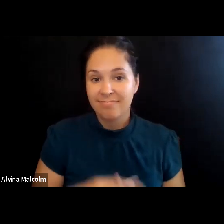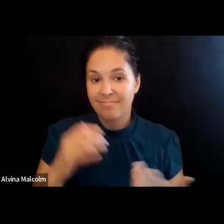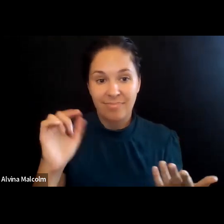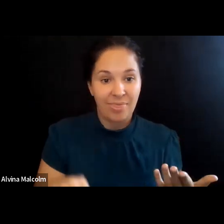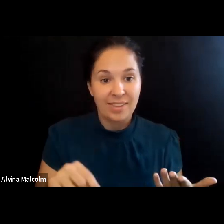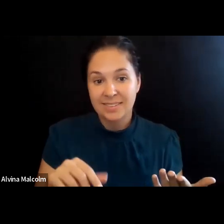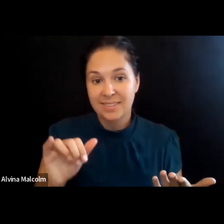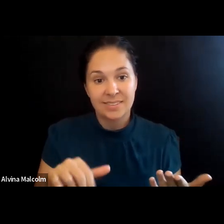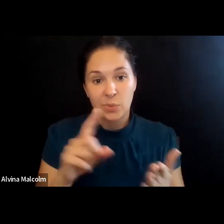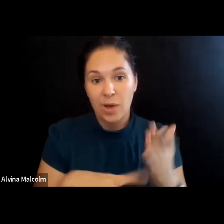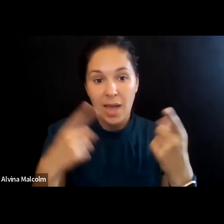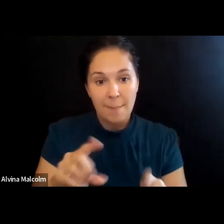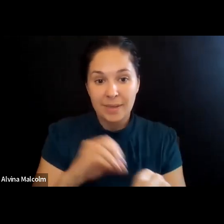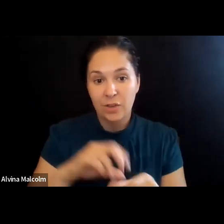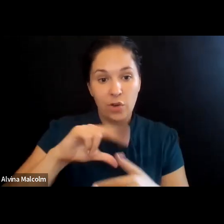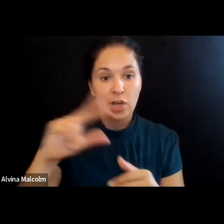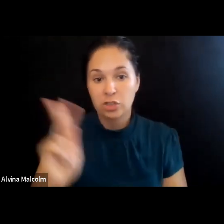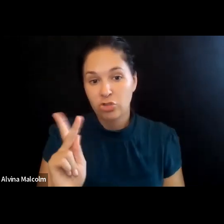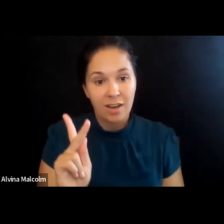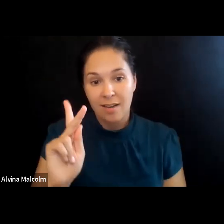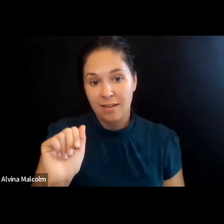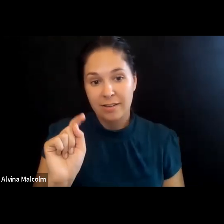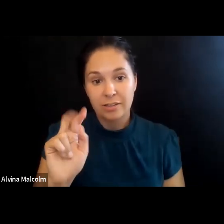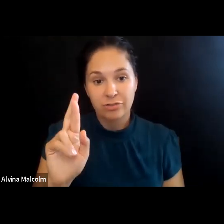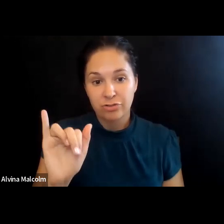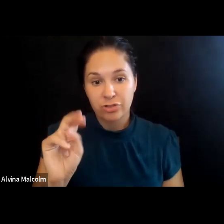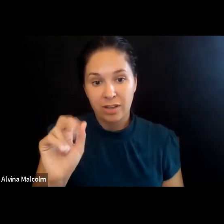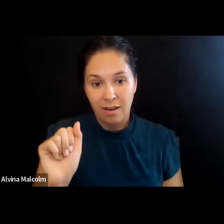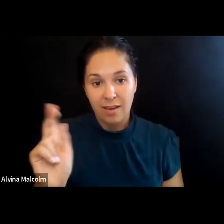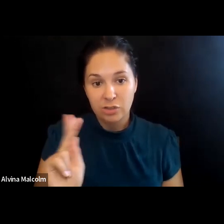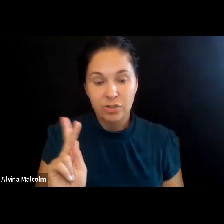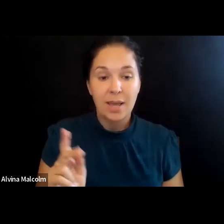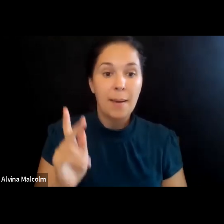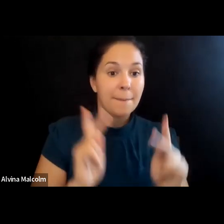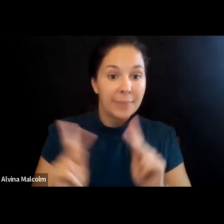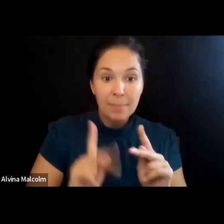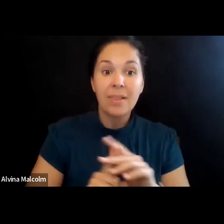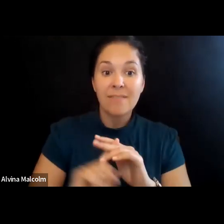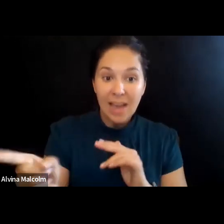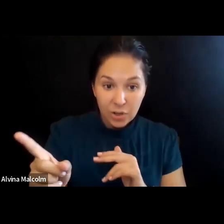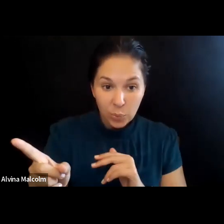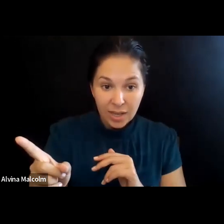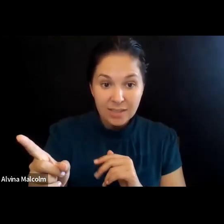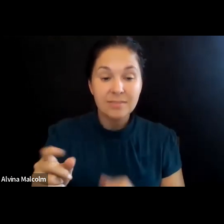to speak on this one. So this is -- so you're exactly right. This is what